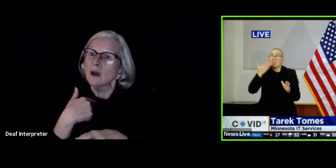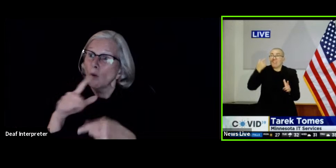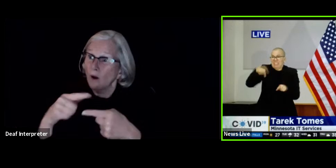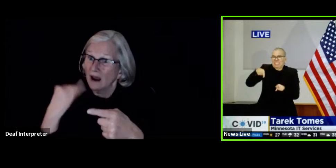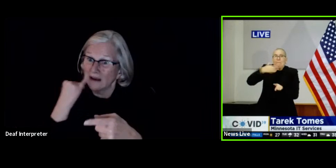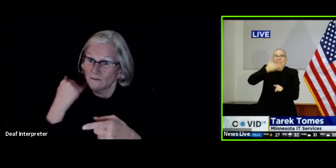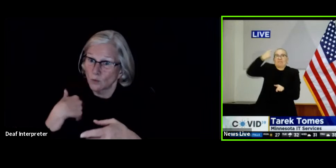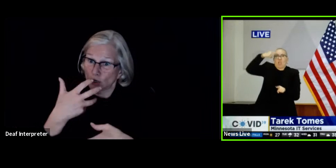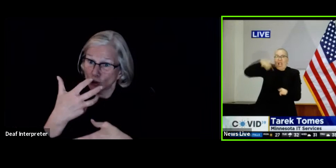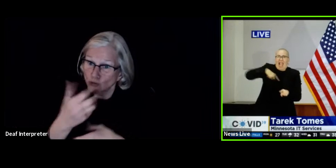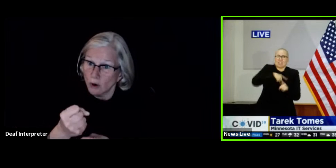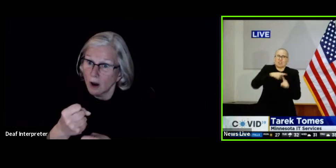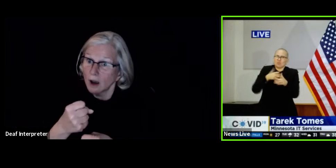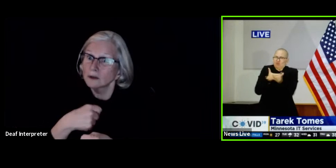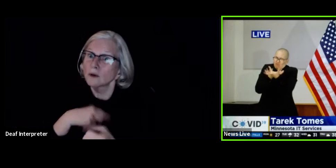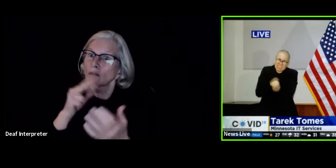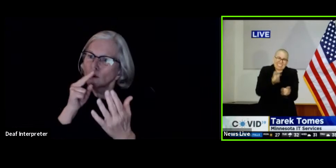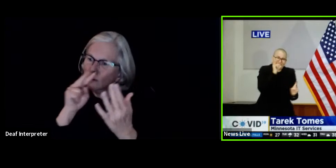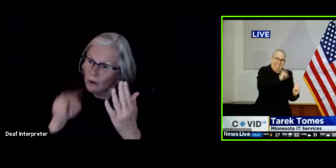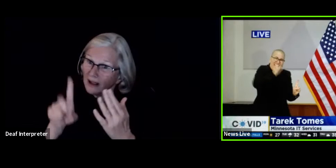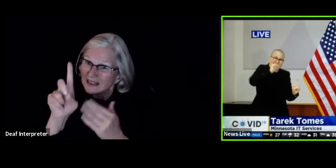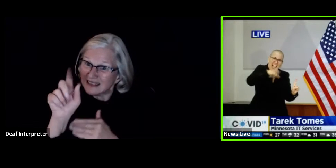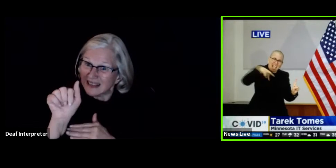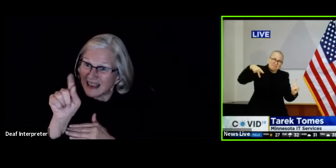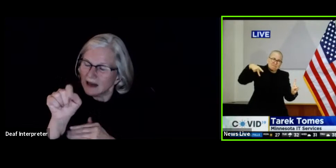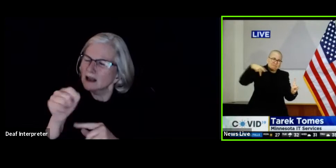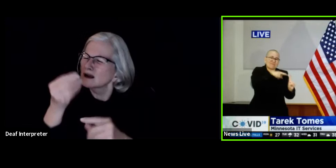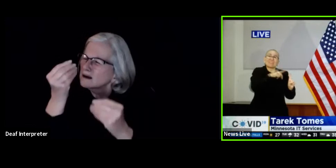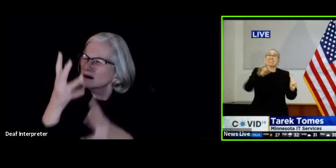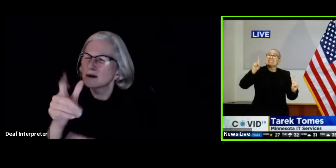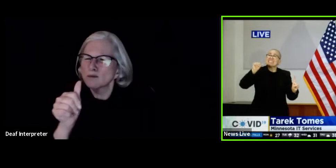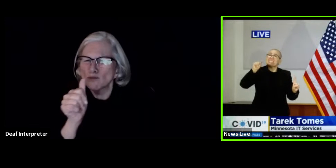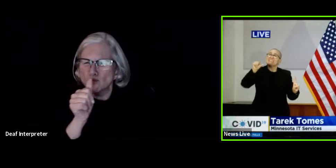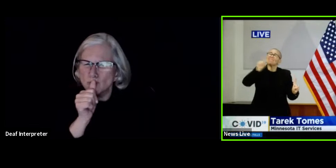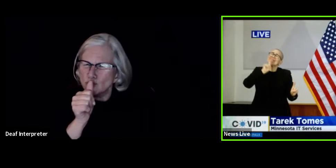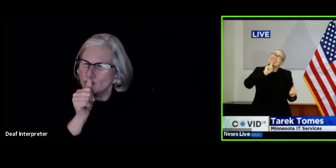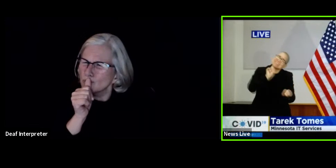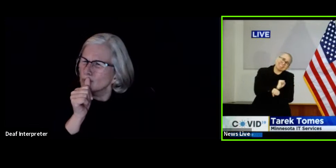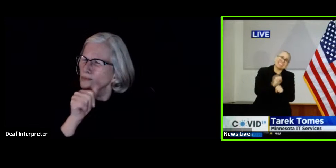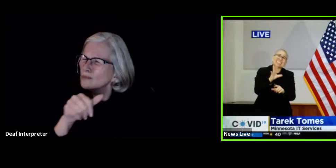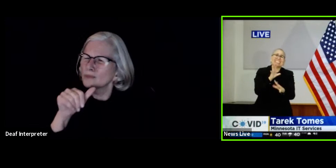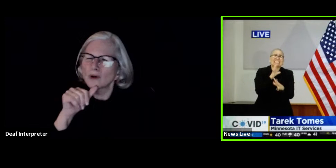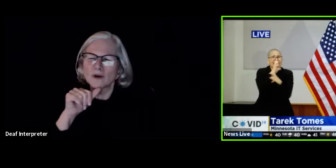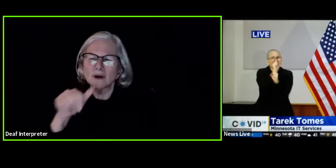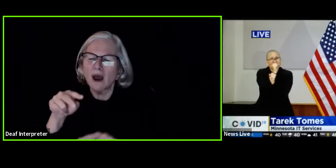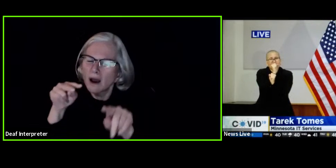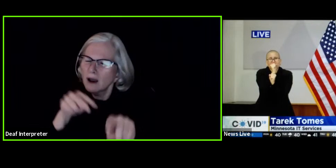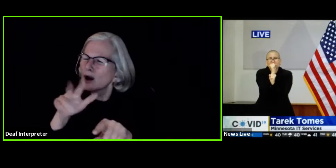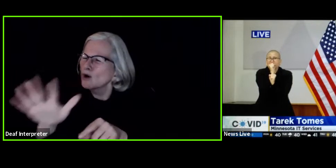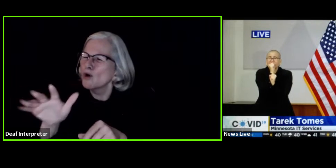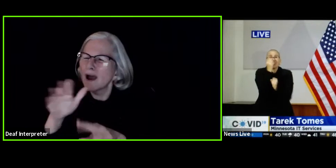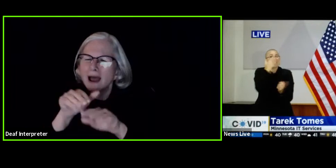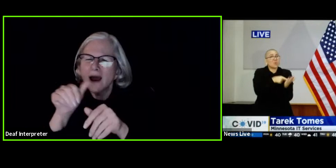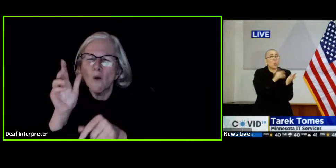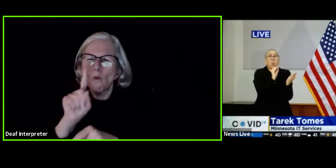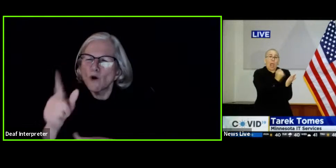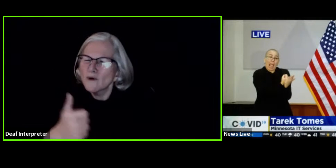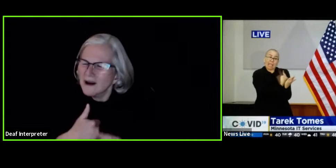FEEL THAT, WOW, IT DOESN'T ASK MY IDENTITY, IT DOESN'T TRACK MY LOCATION. IT'S REALLY EASY TO INSTALL.